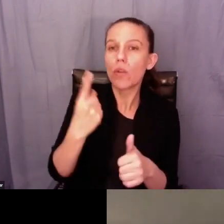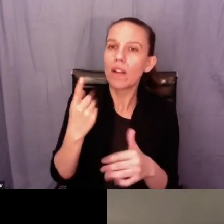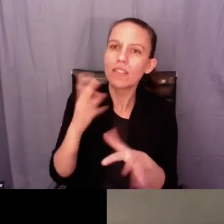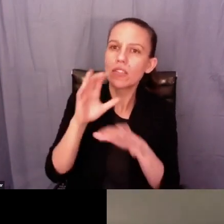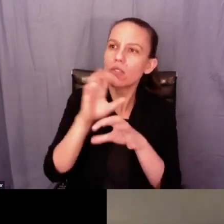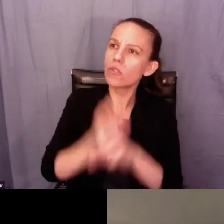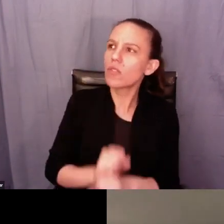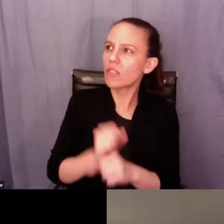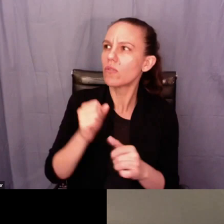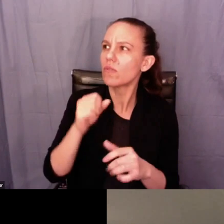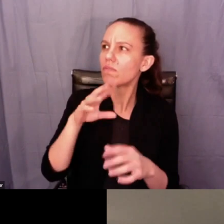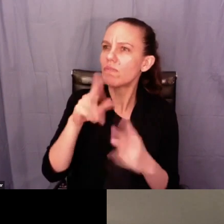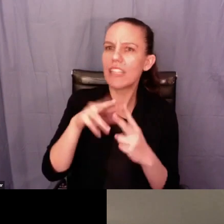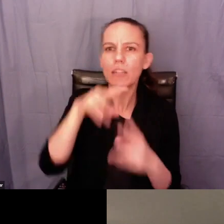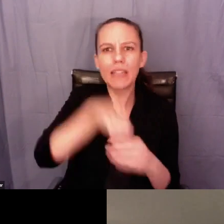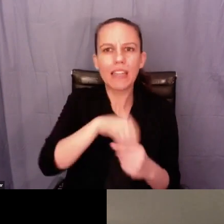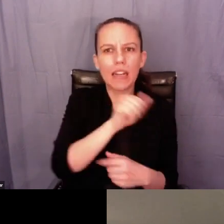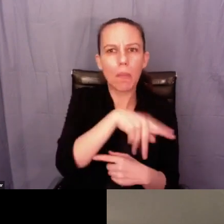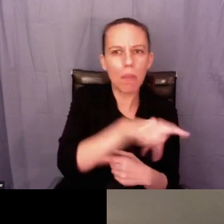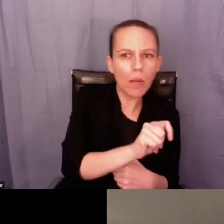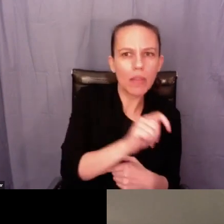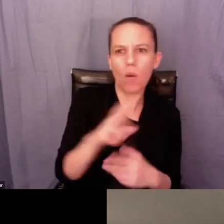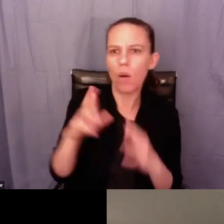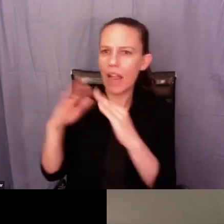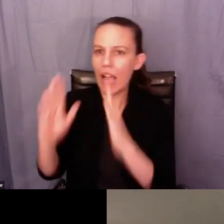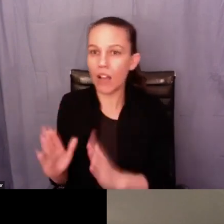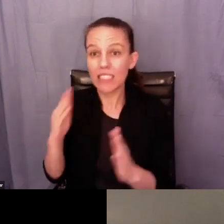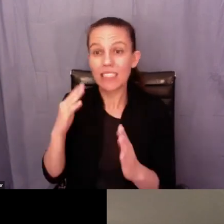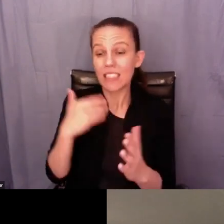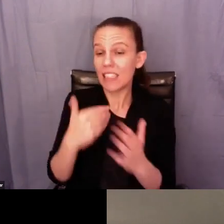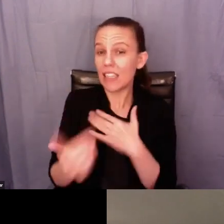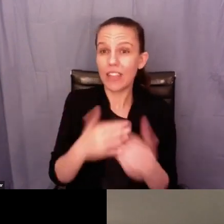and so even if you've never seen the washing machine previously on your show or your movie